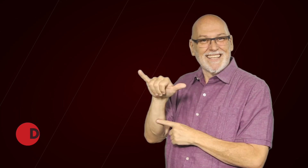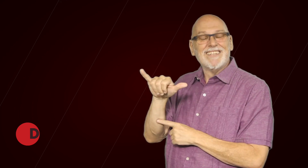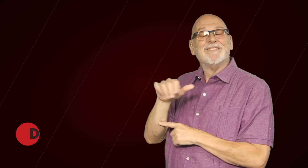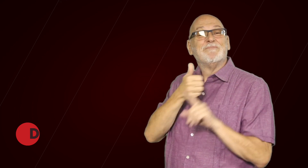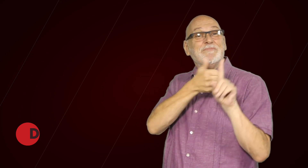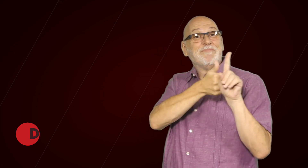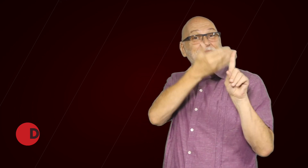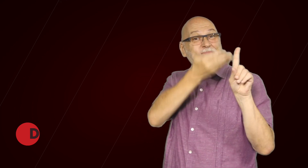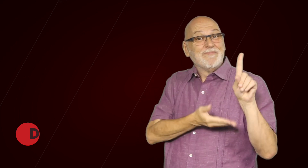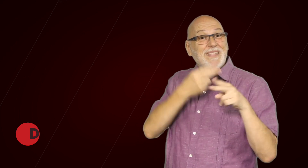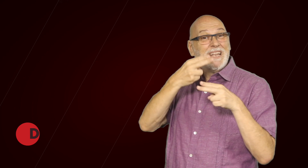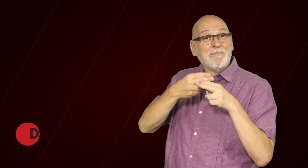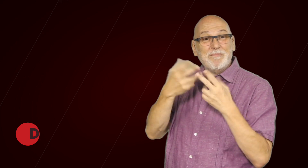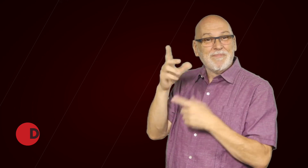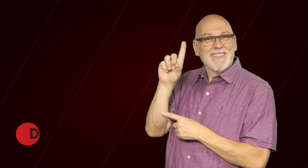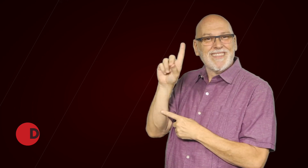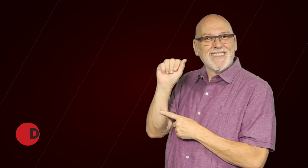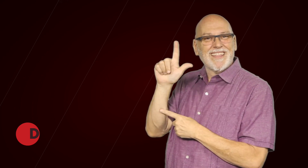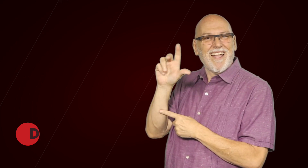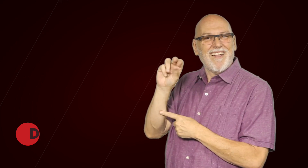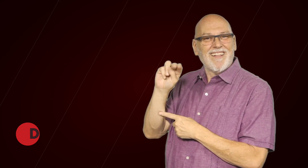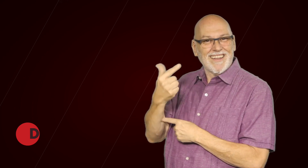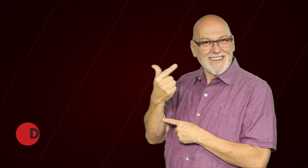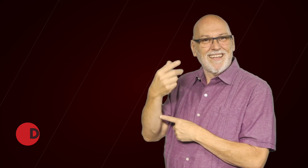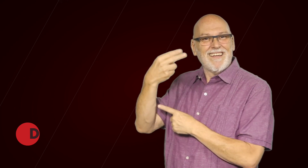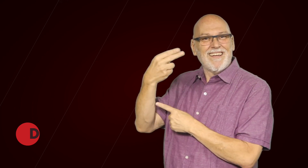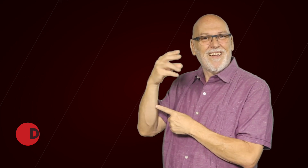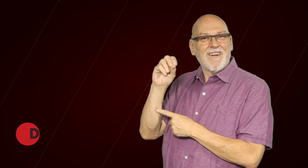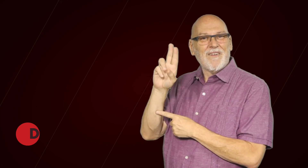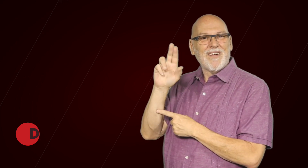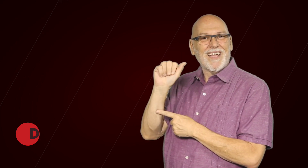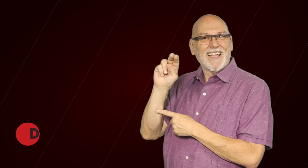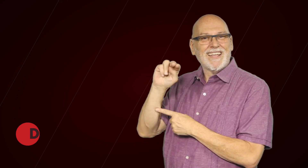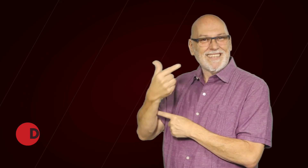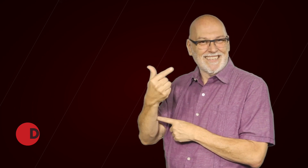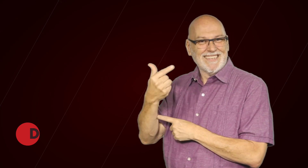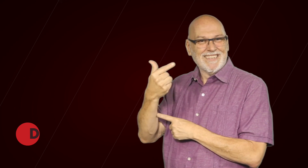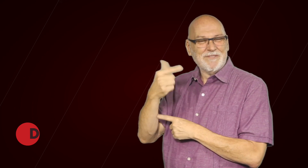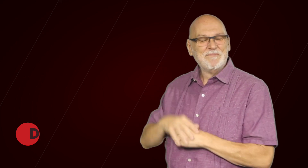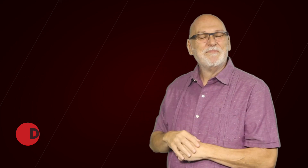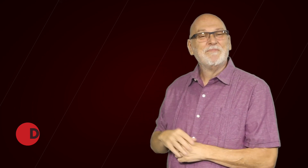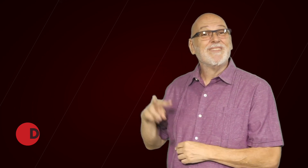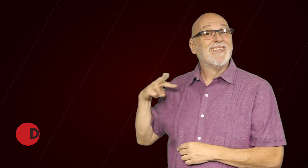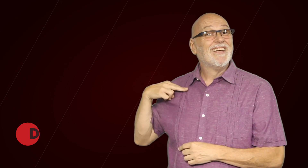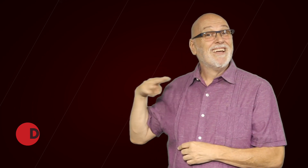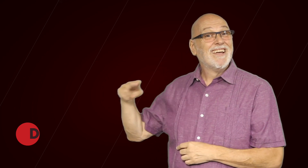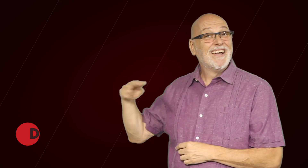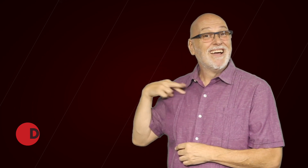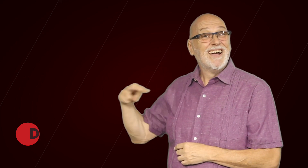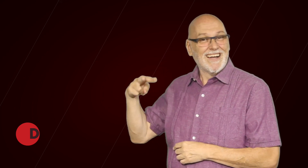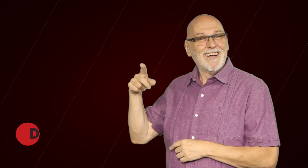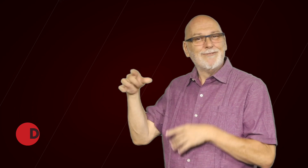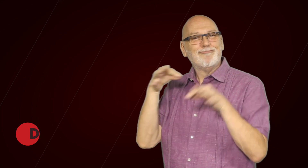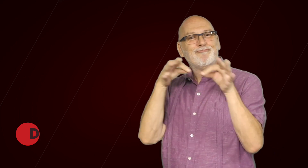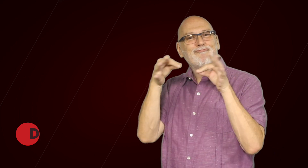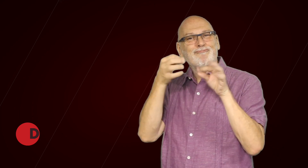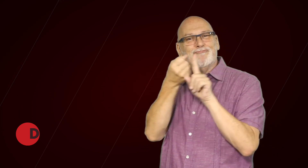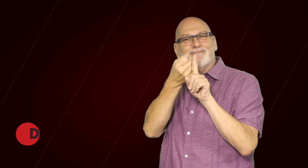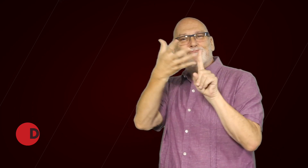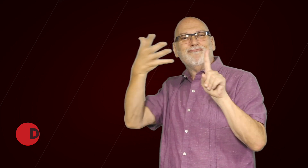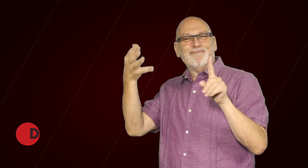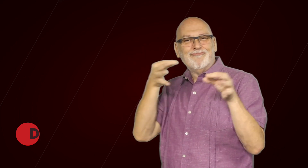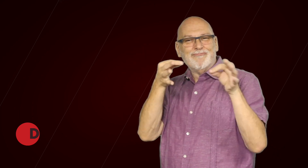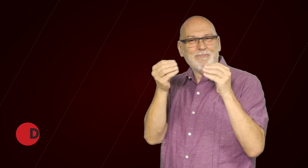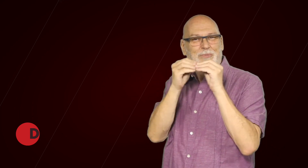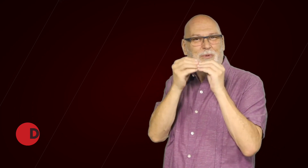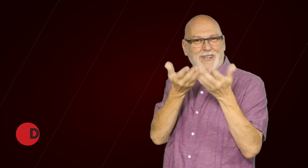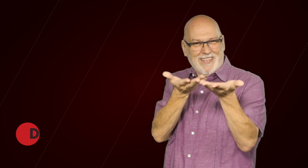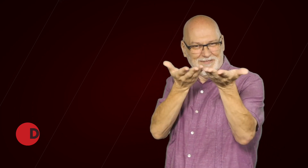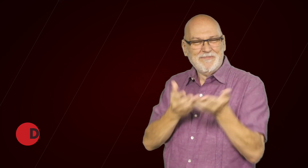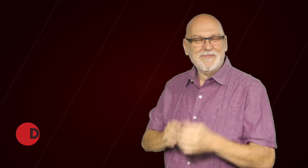by Dalong Houang. Rae-Mairi Richardson, our street reporter tells us more.